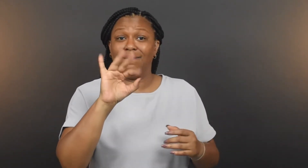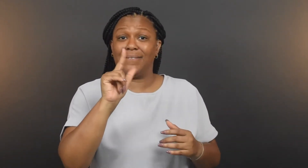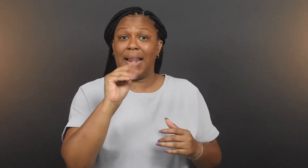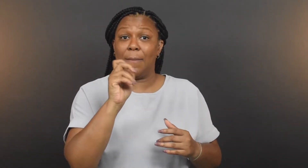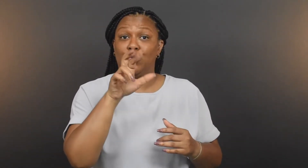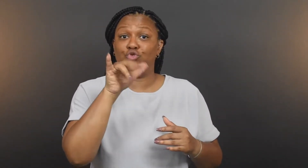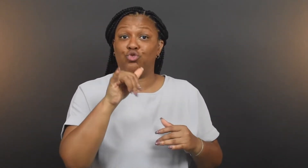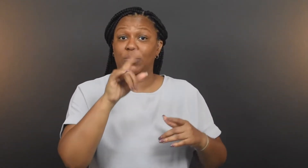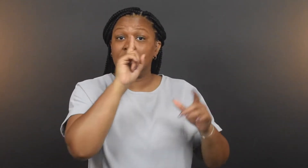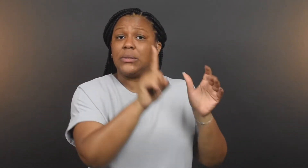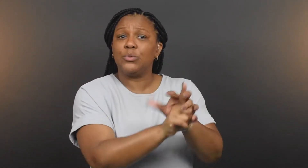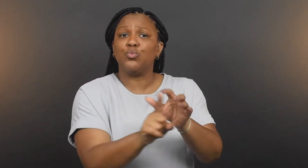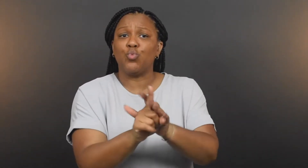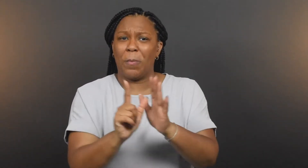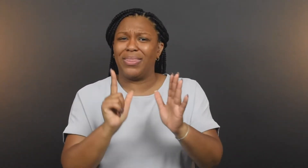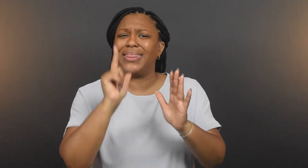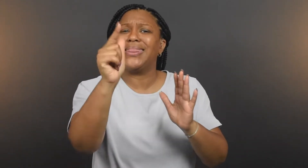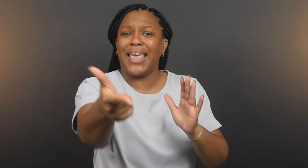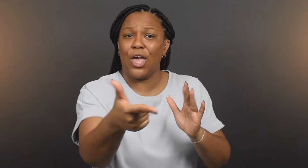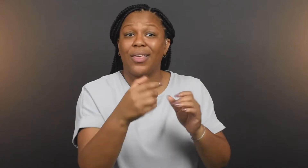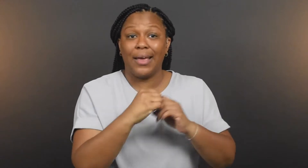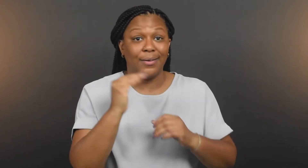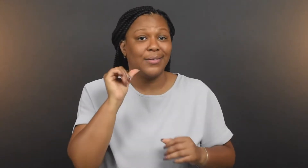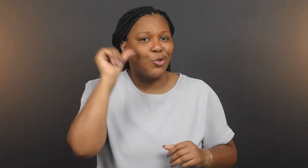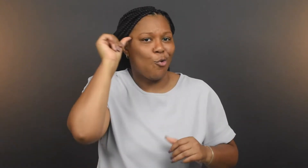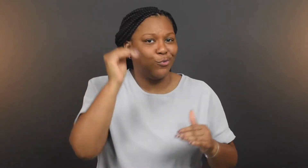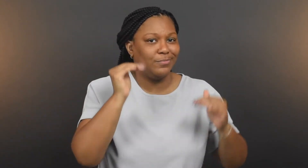A related inflammatory syndrome later appeared in adults,